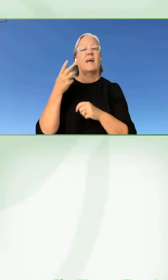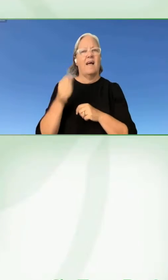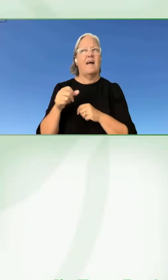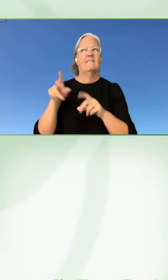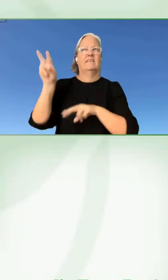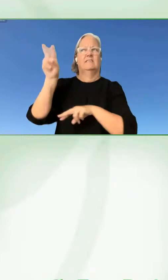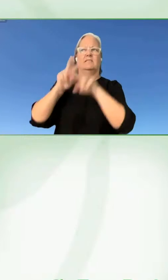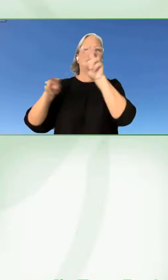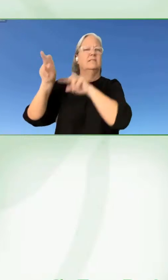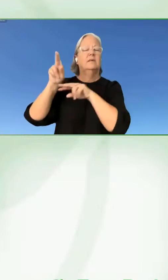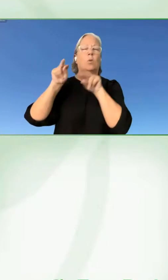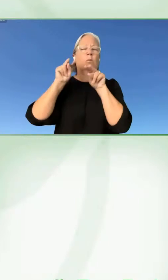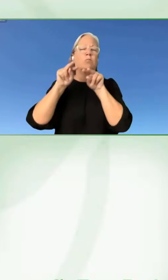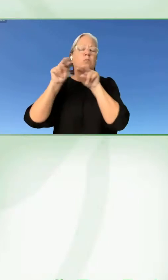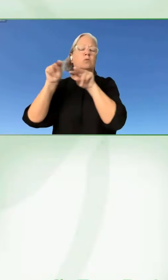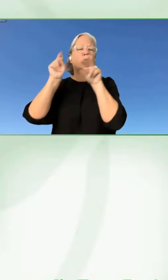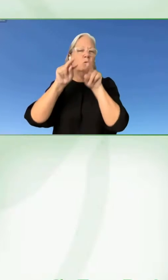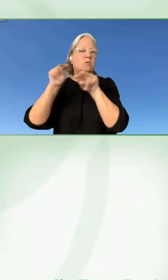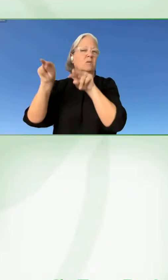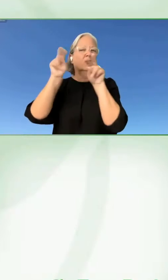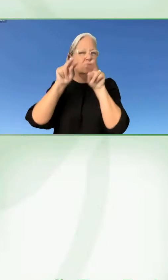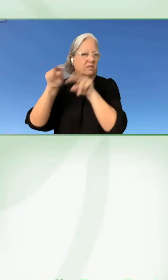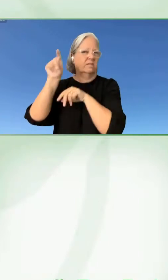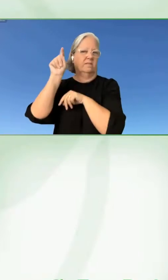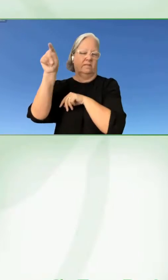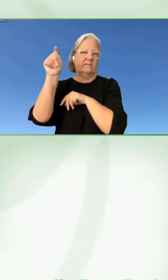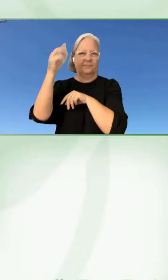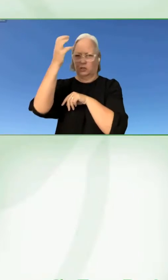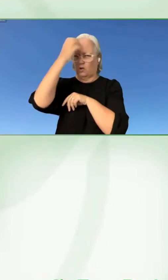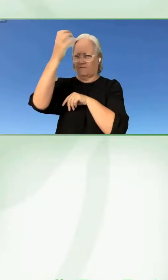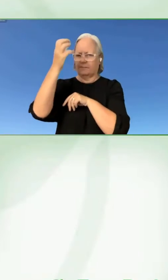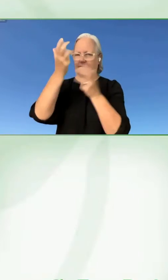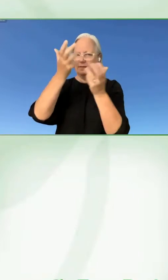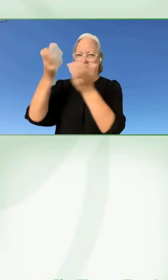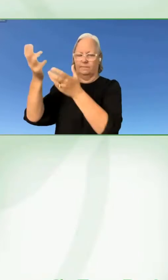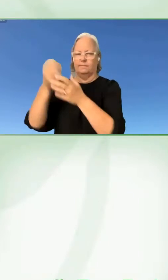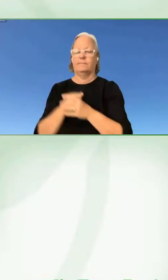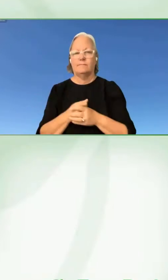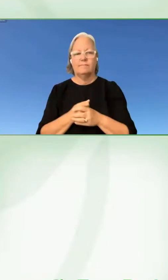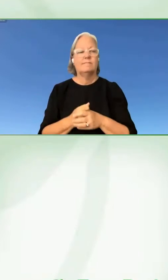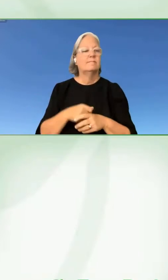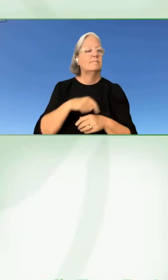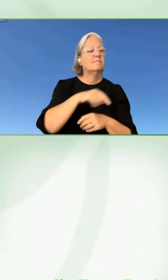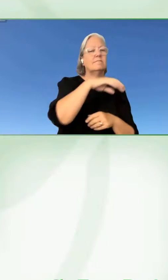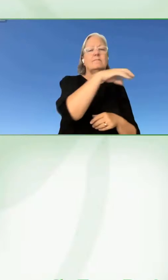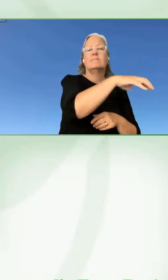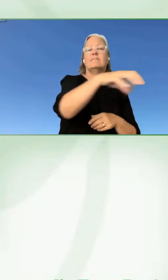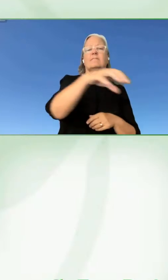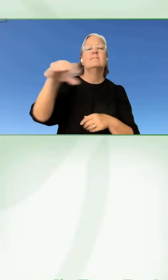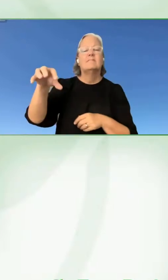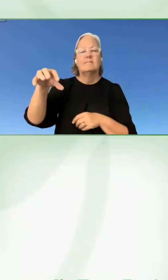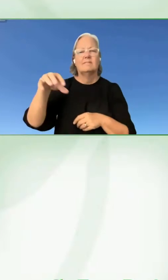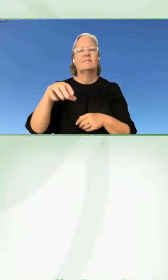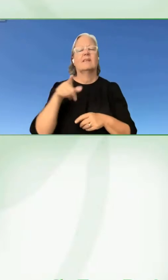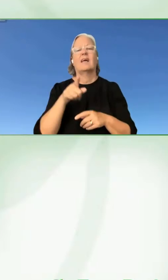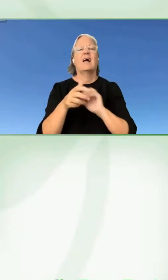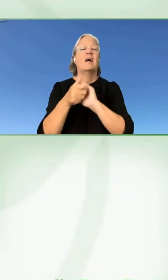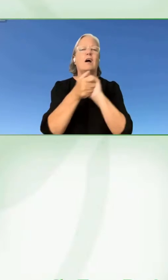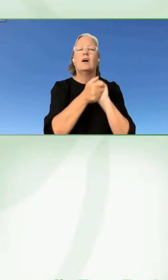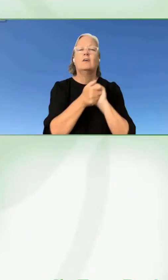a lot of things that we can benefit from digitalisation.